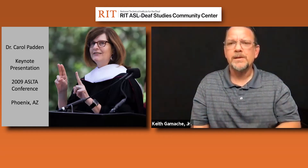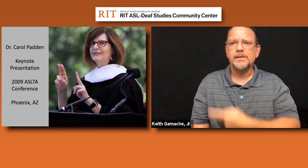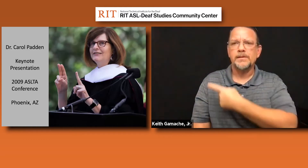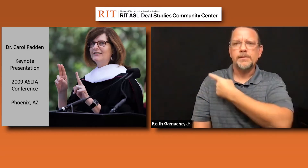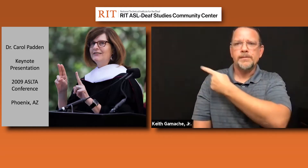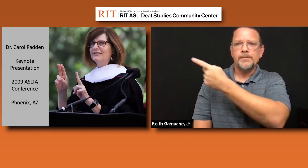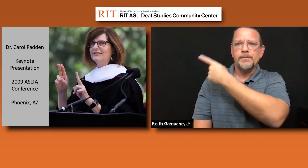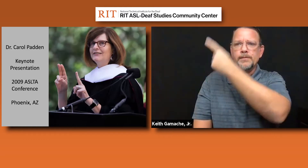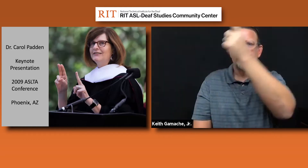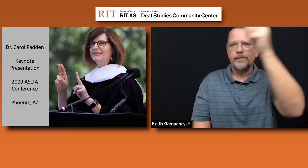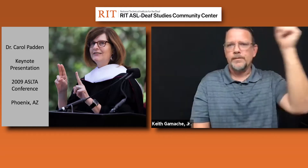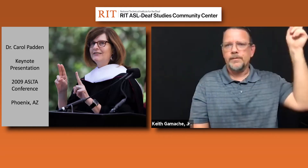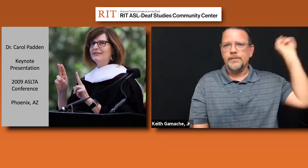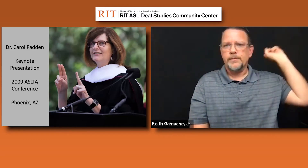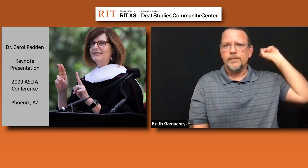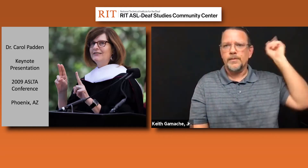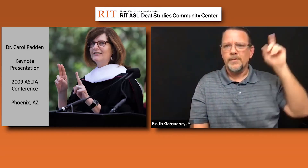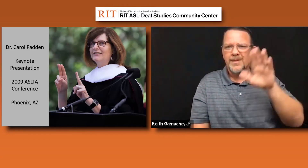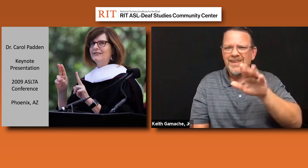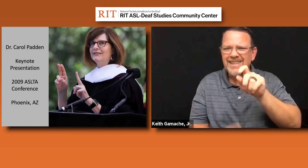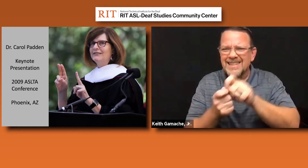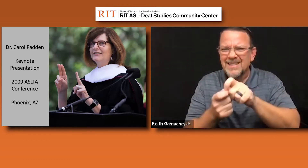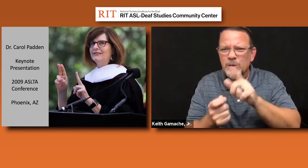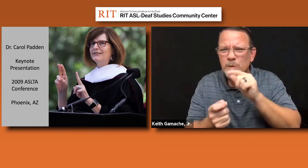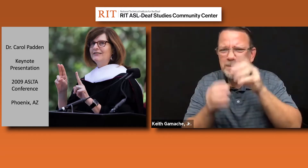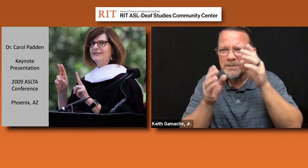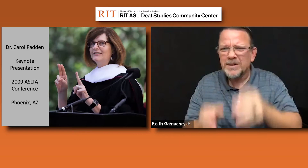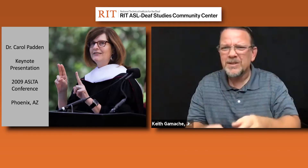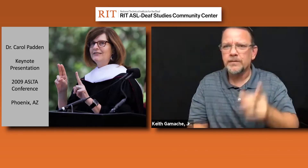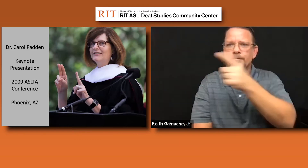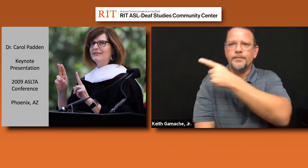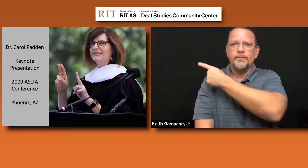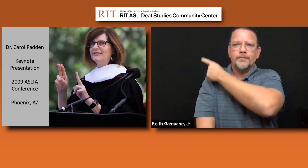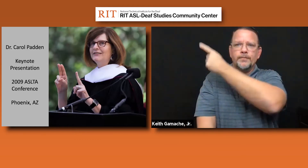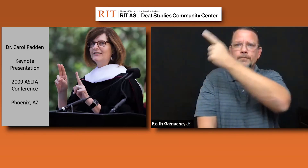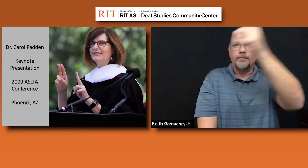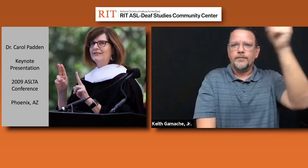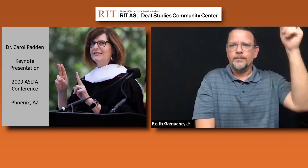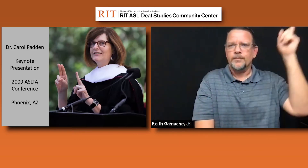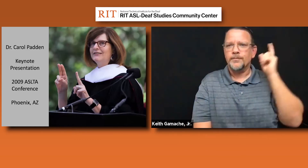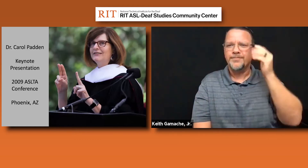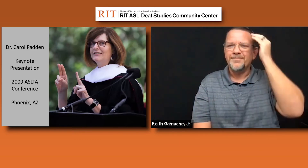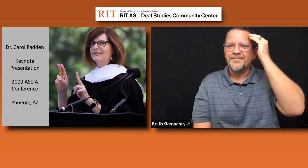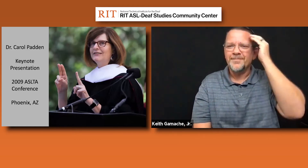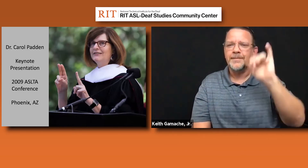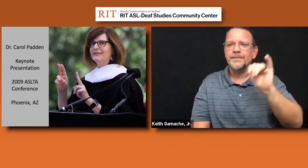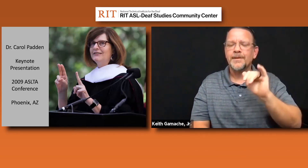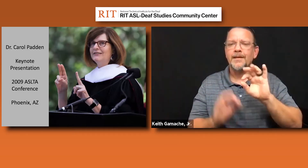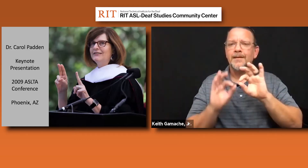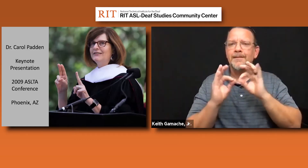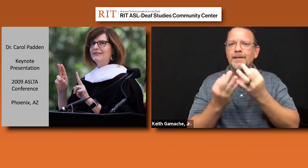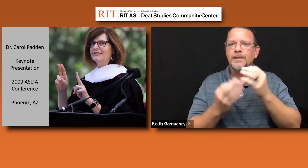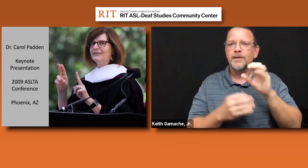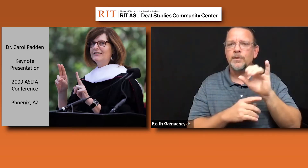"My teachers told me to reduce the use of fingerspelling," and it's always they. It's someone out there, kind of like,